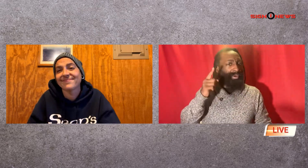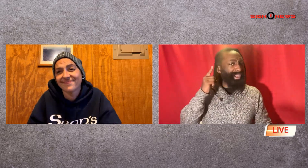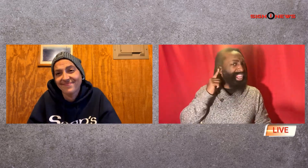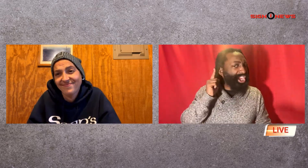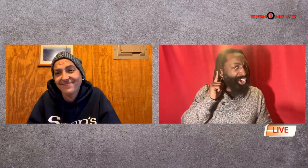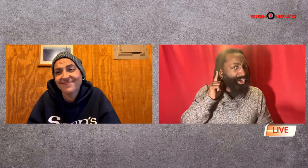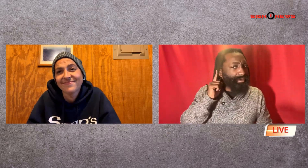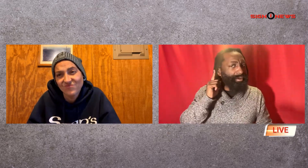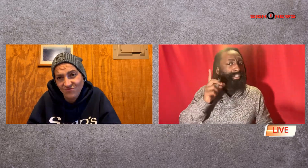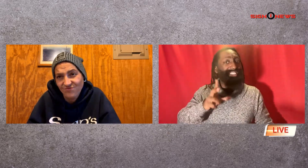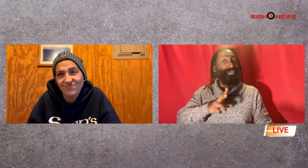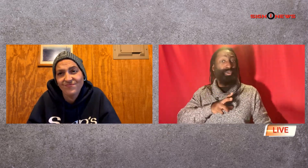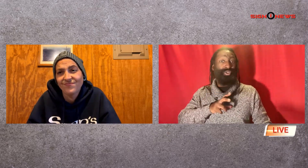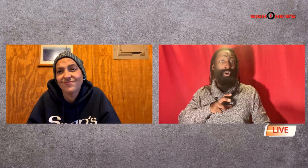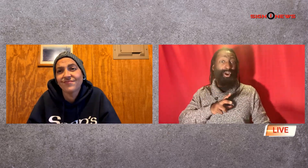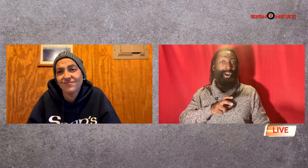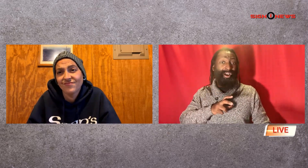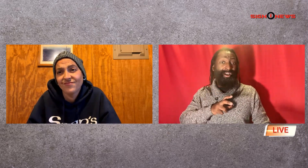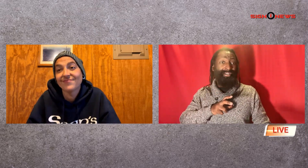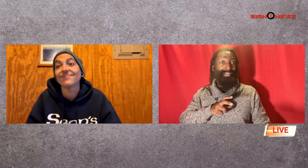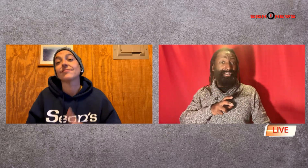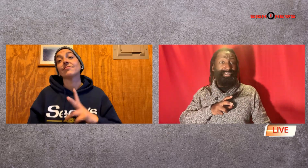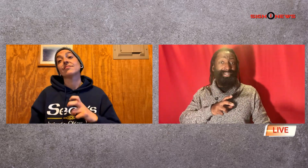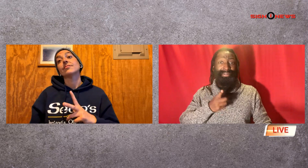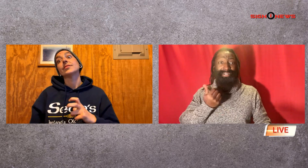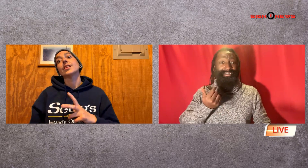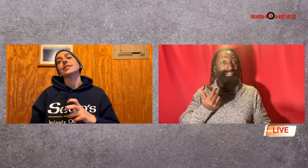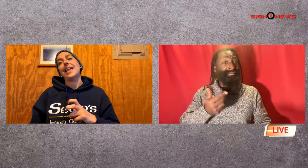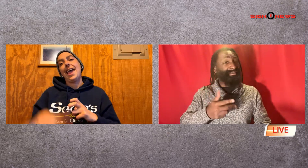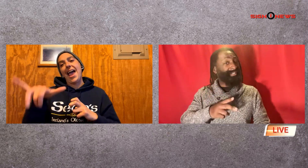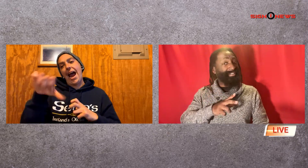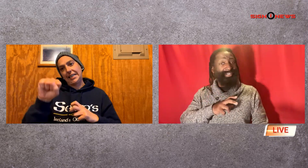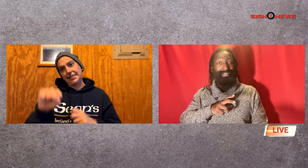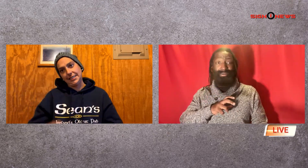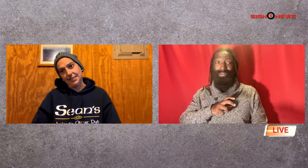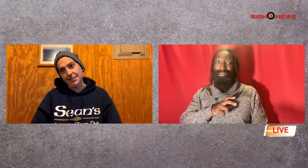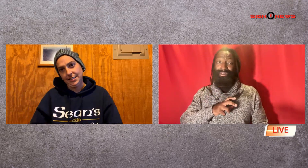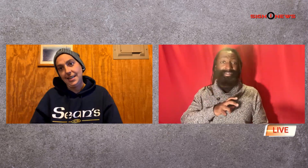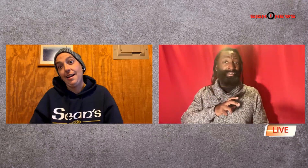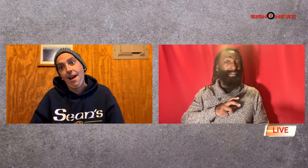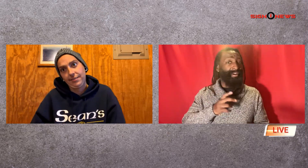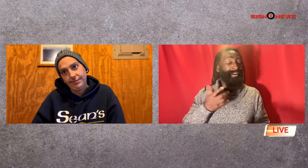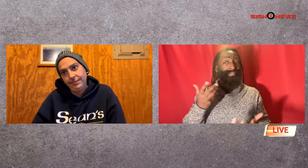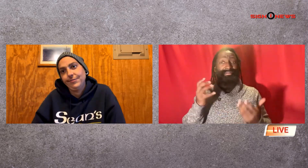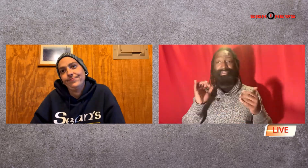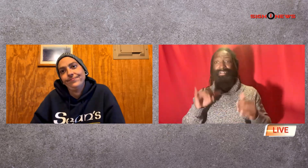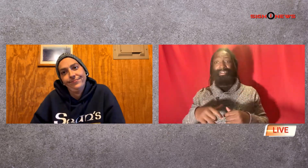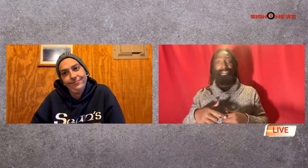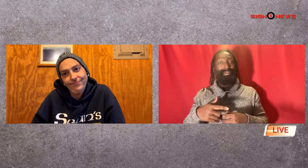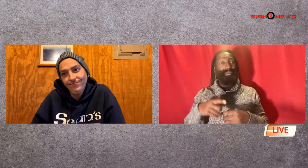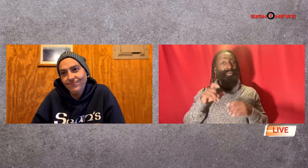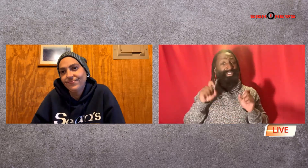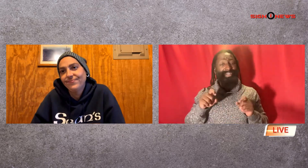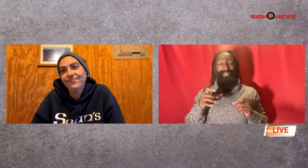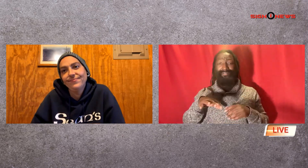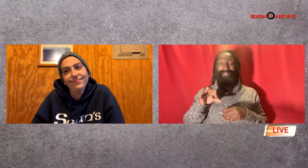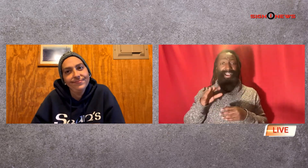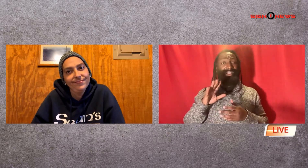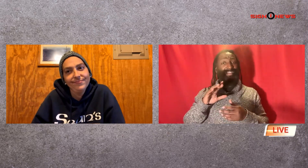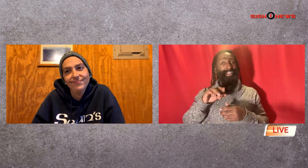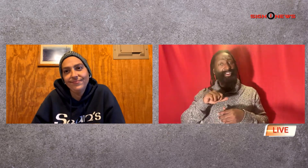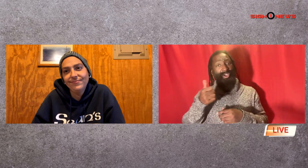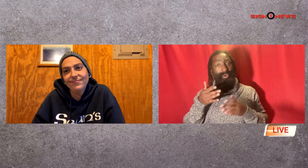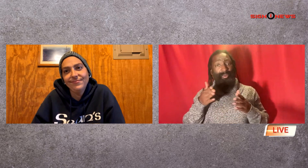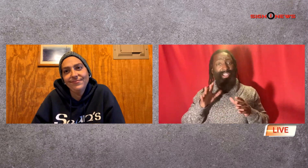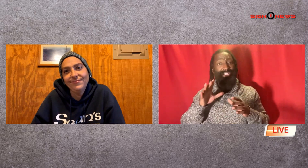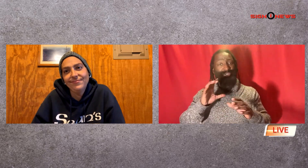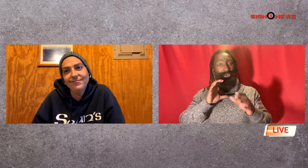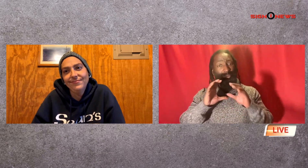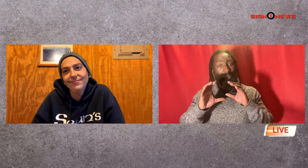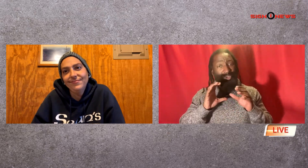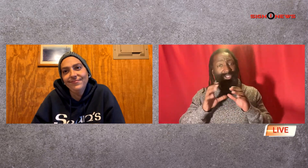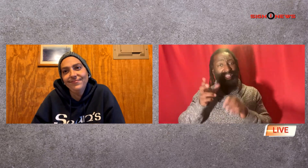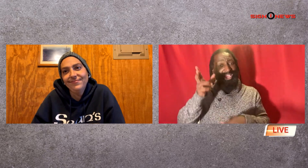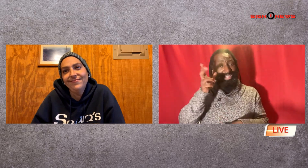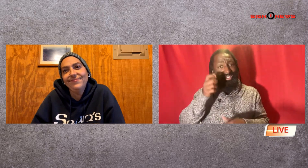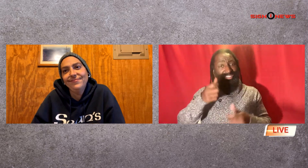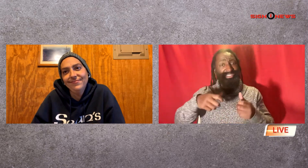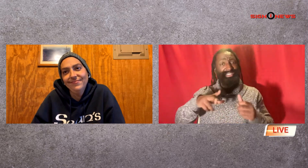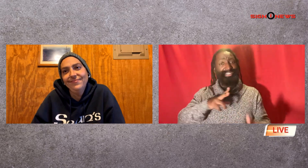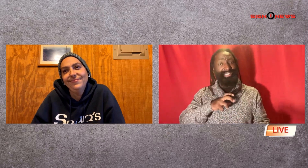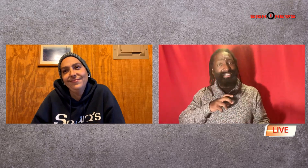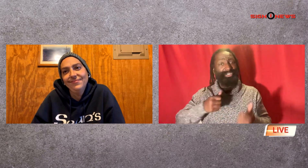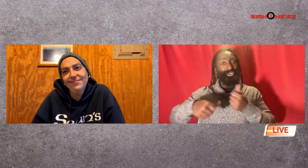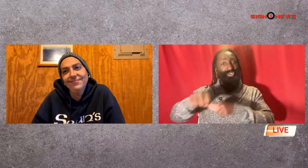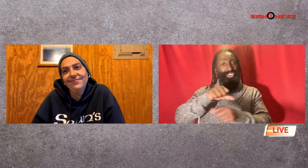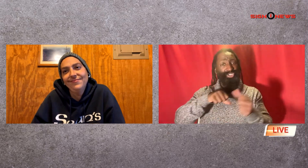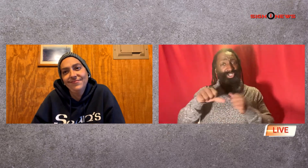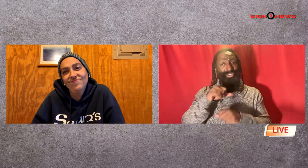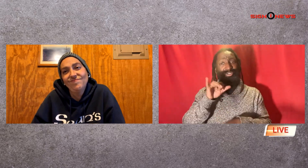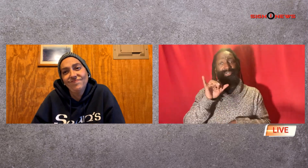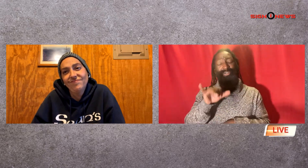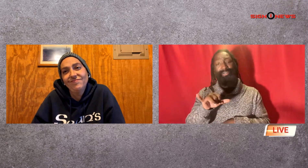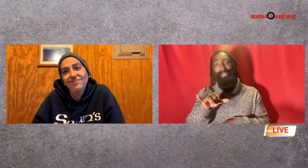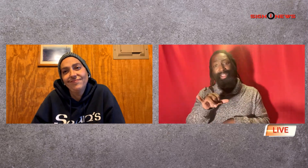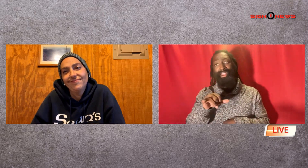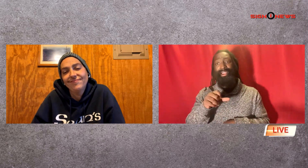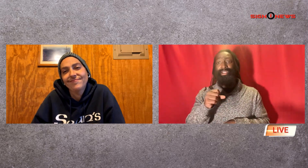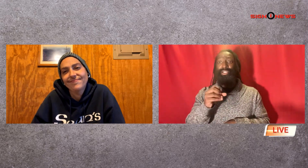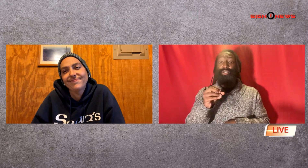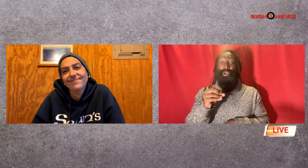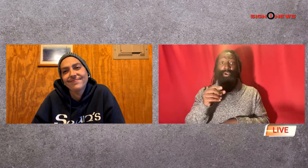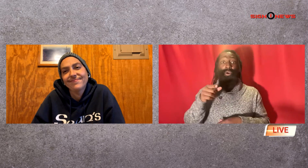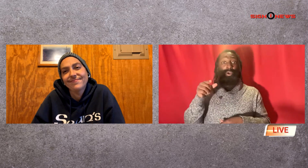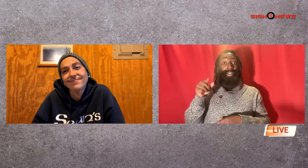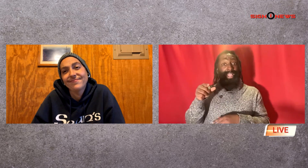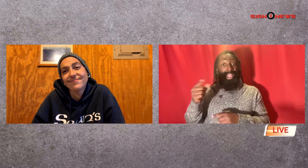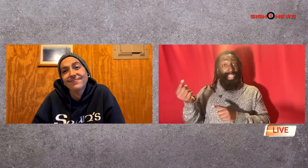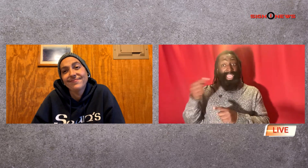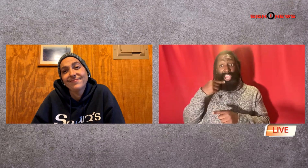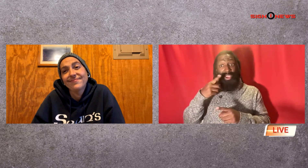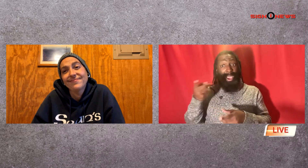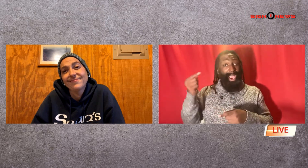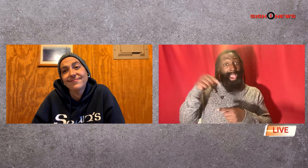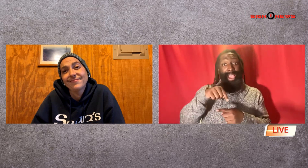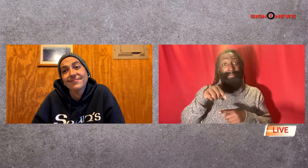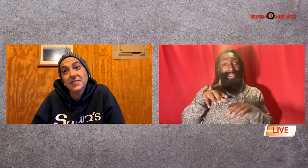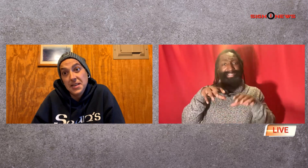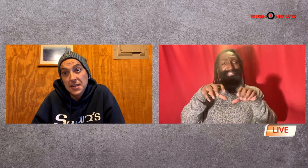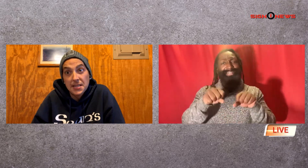ears and your heart yes we have to find another way to communicate with each other